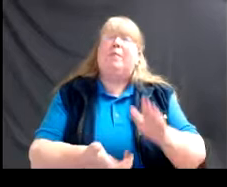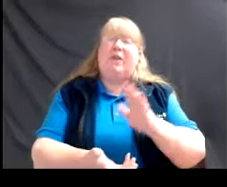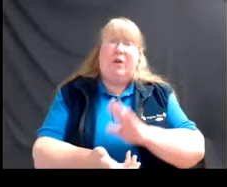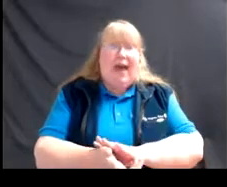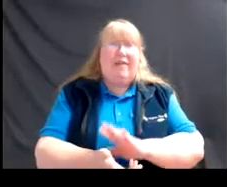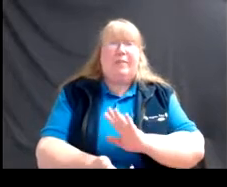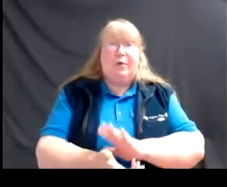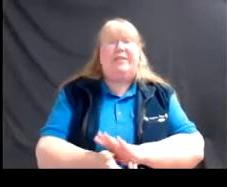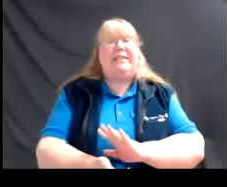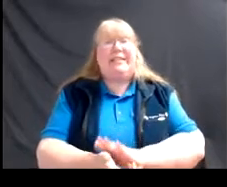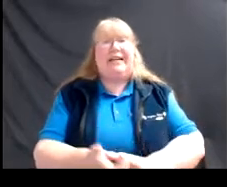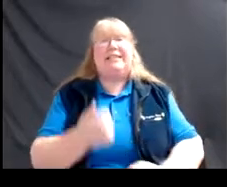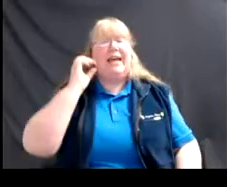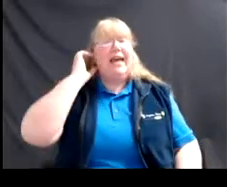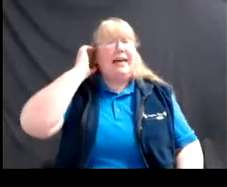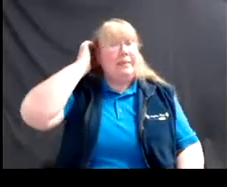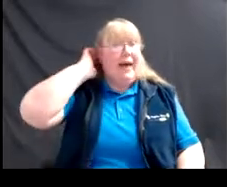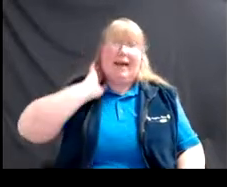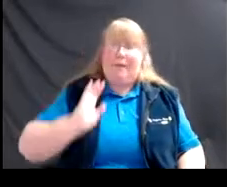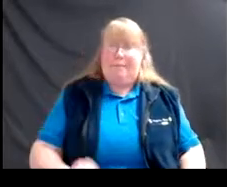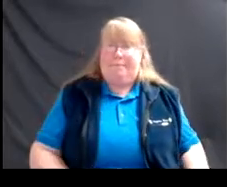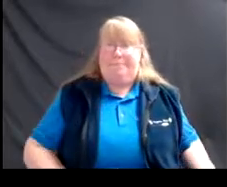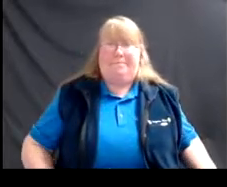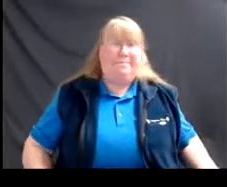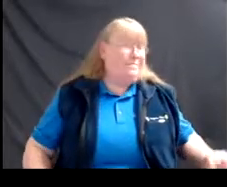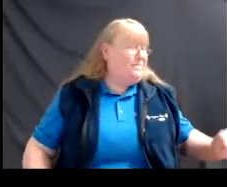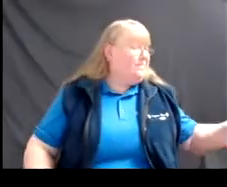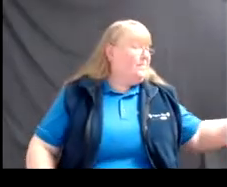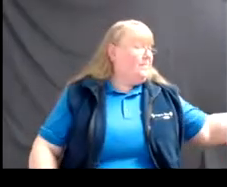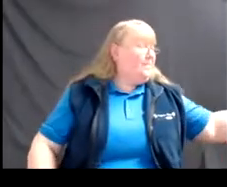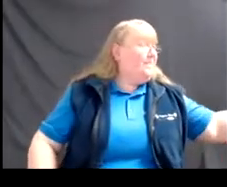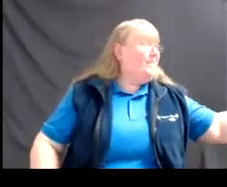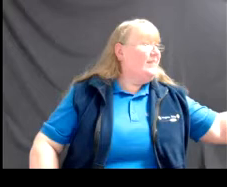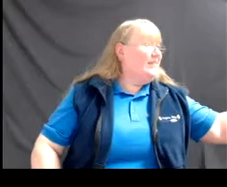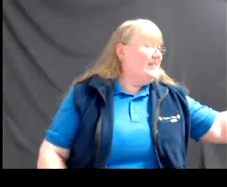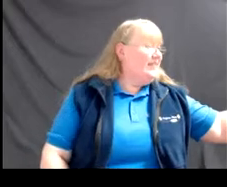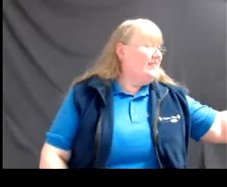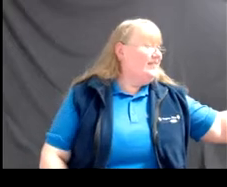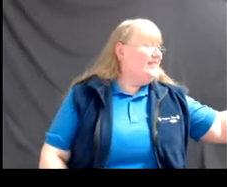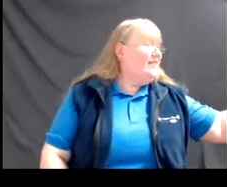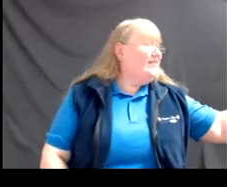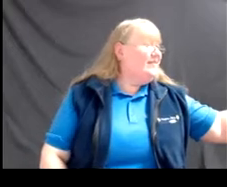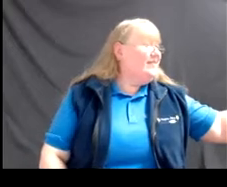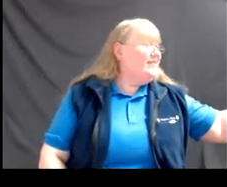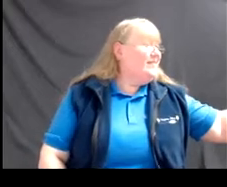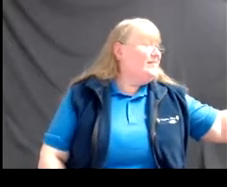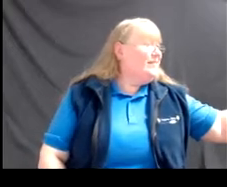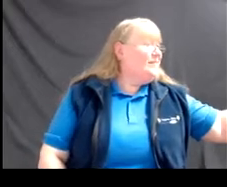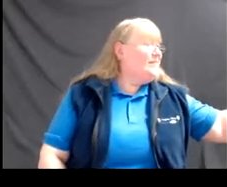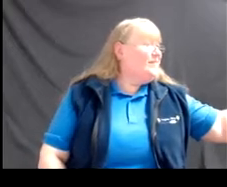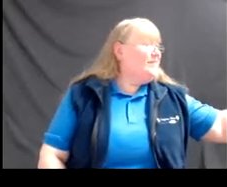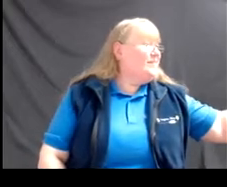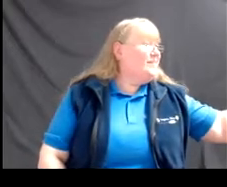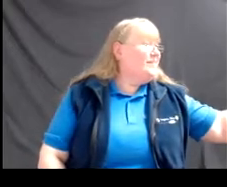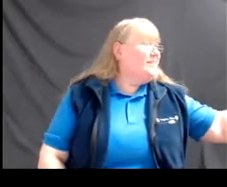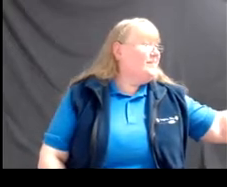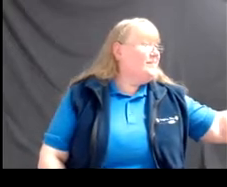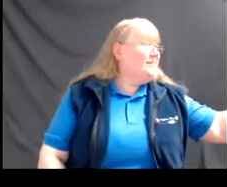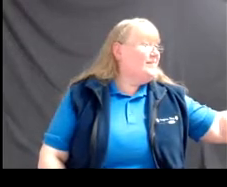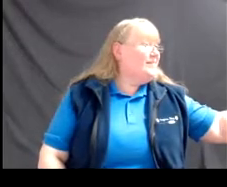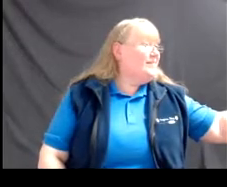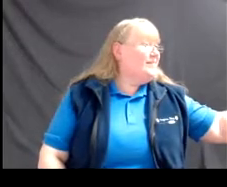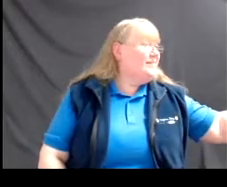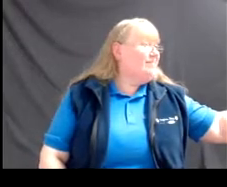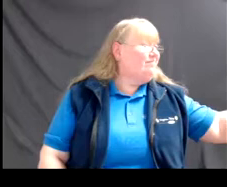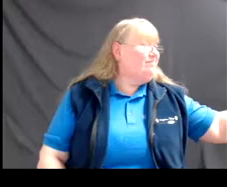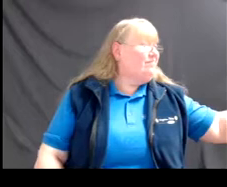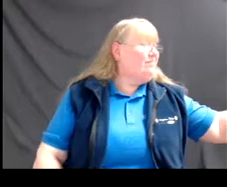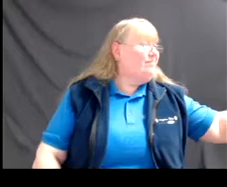But you have the printed text as a back up.